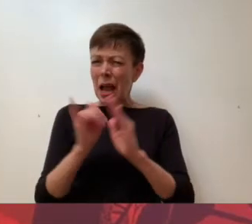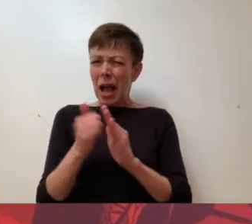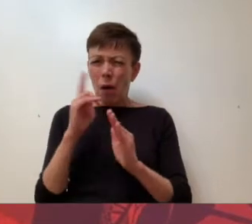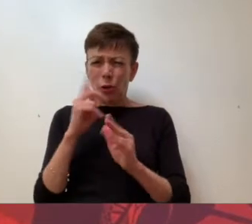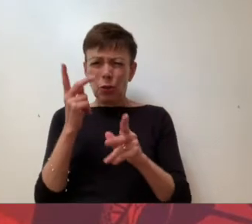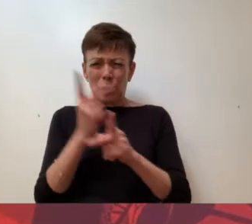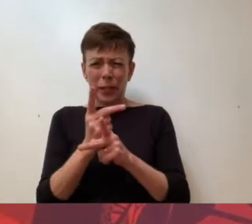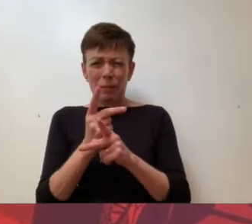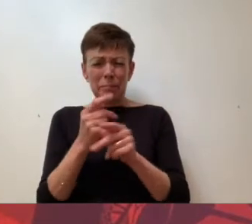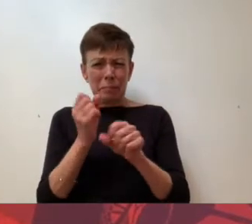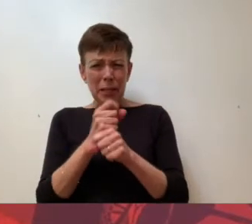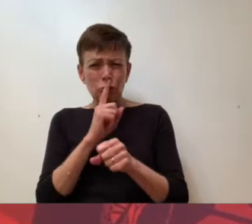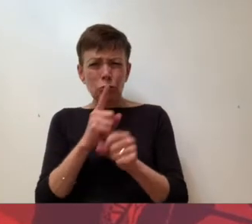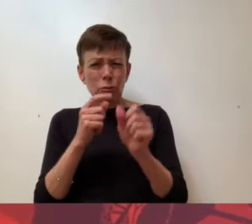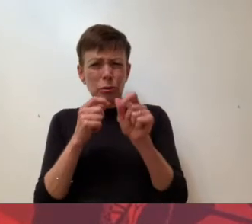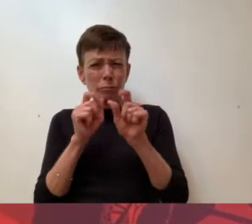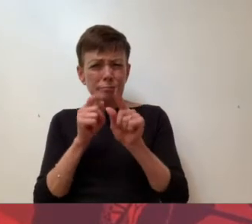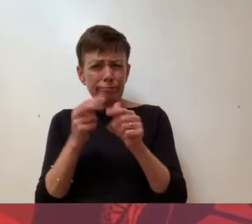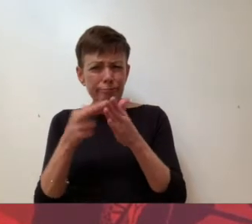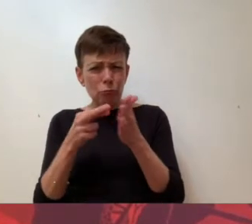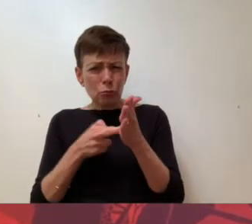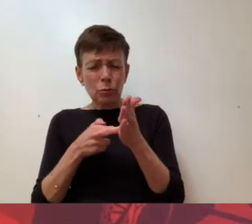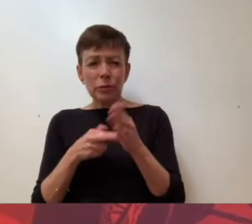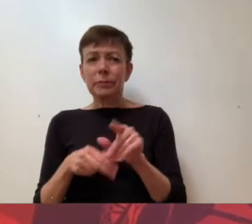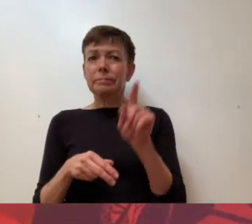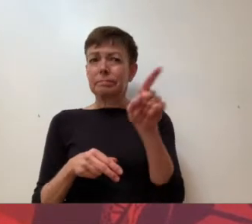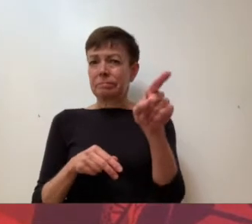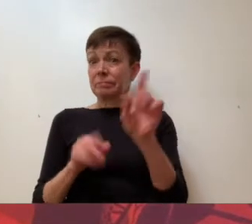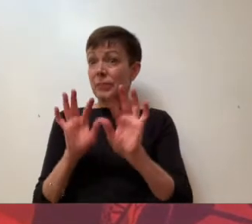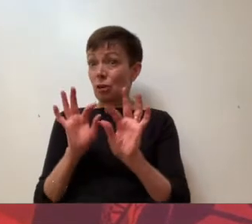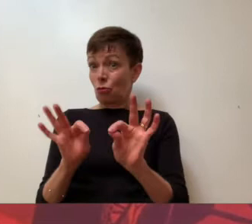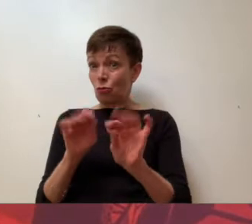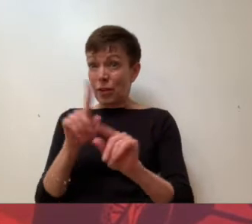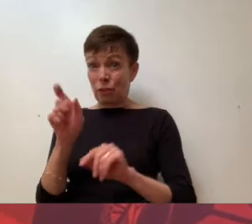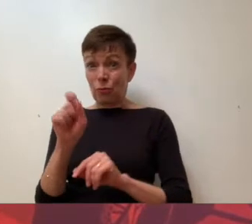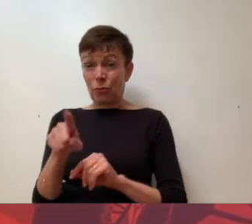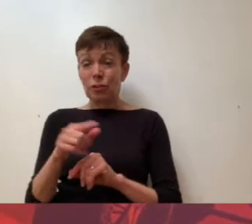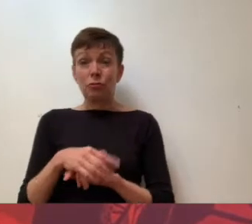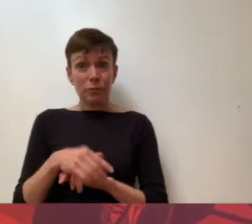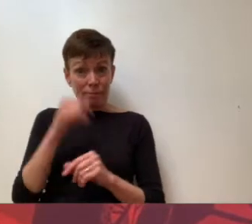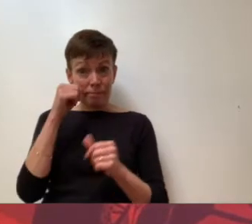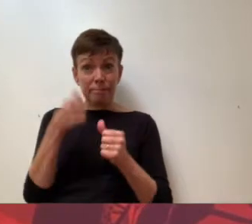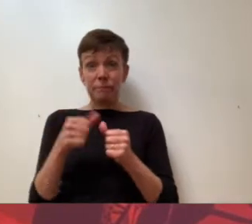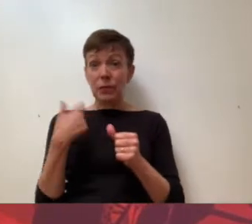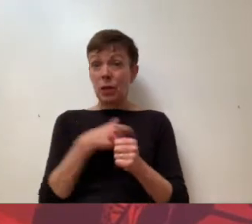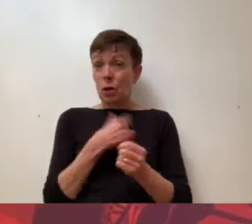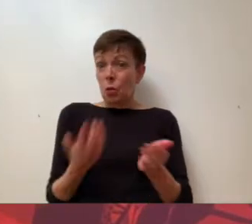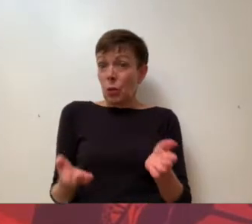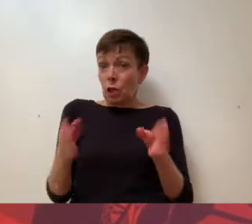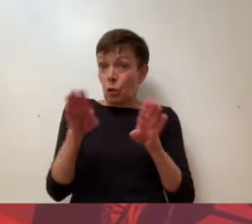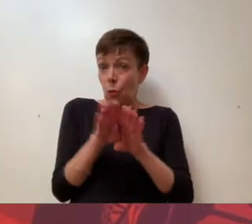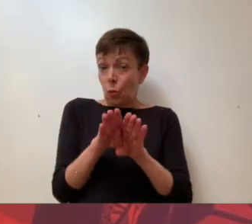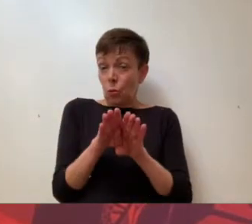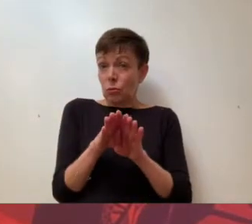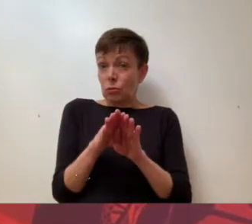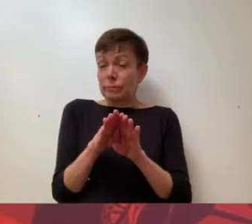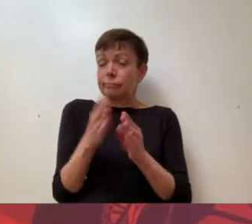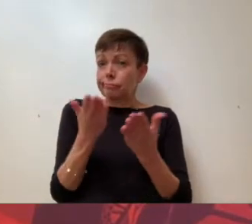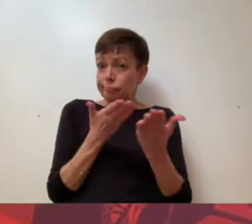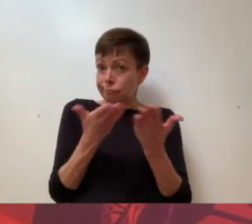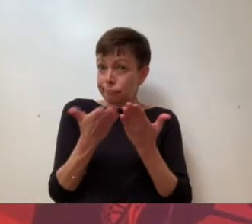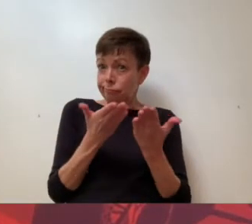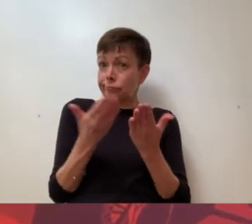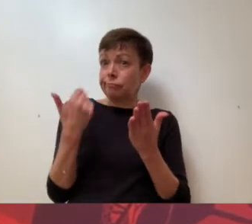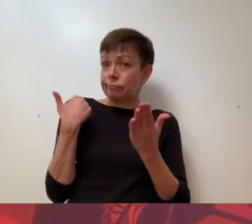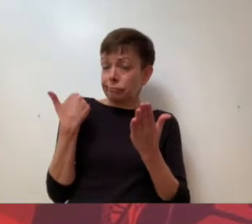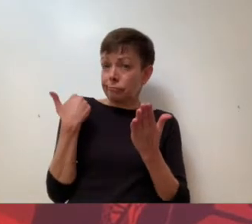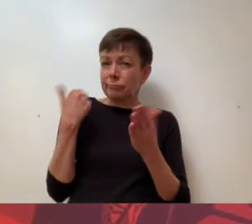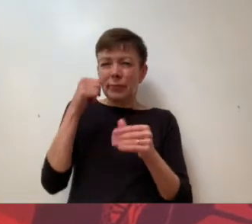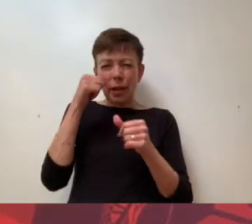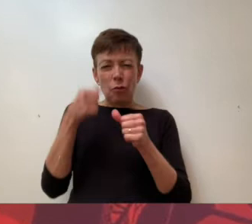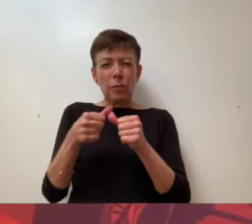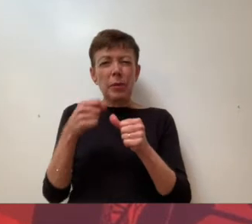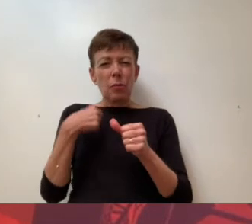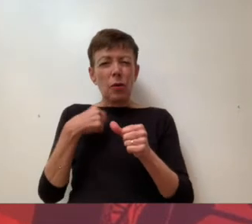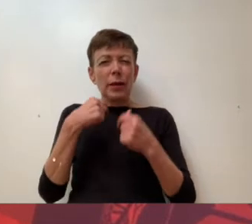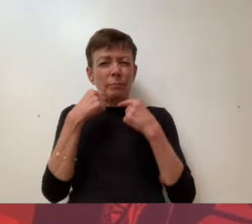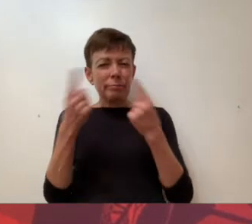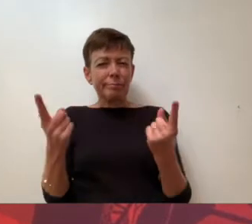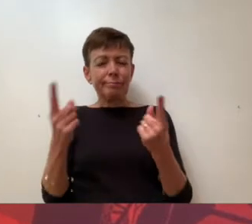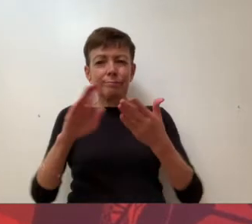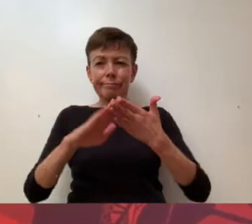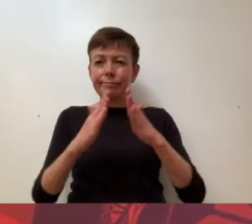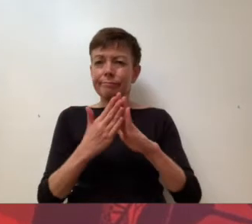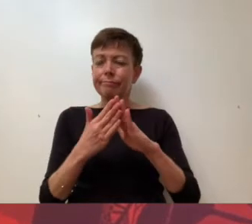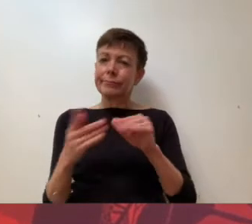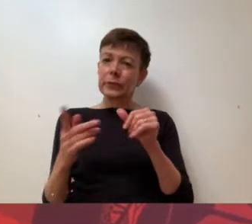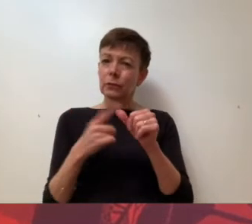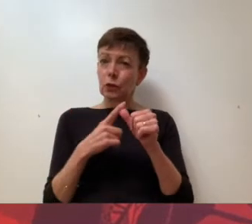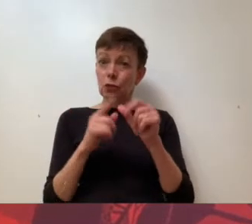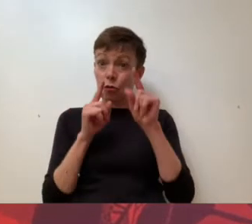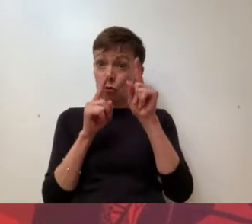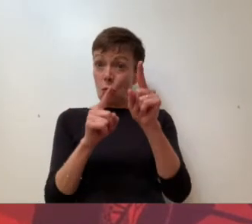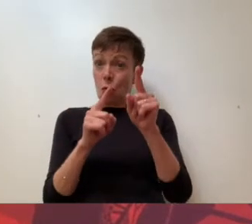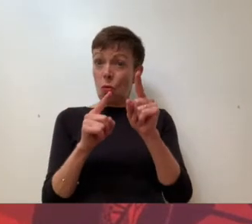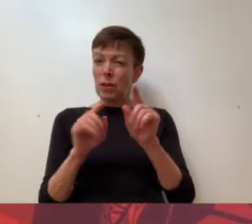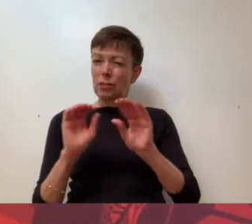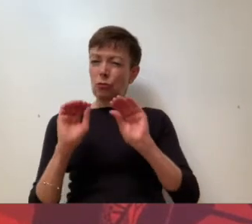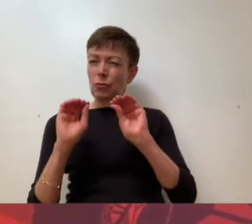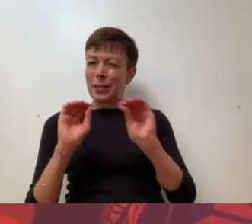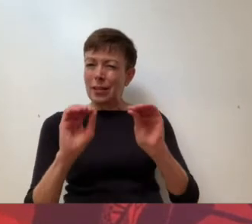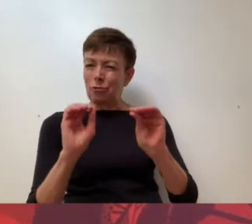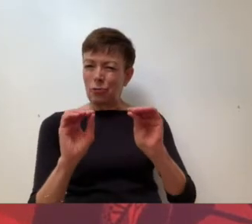Green Deer help to clean up litter from our trails, parks and roadways, and we are pleased